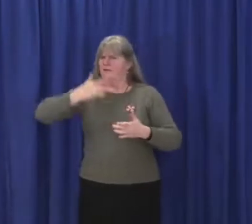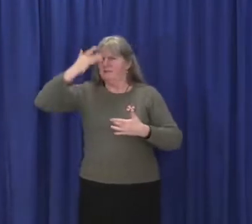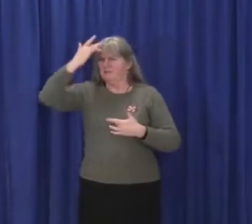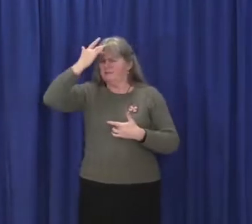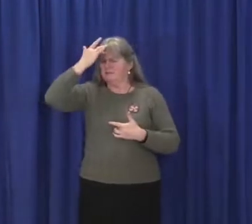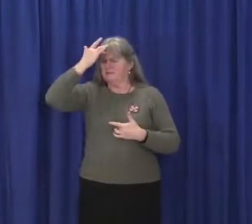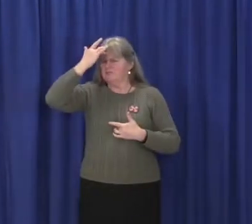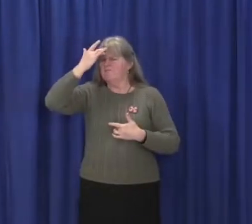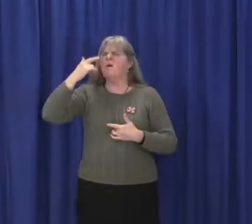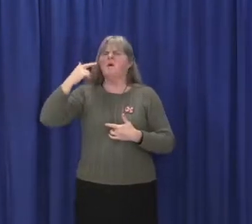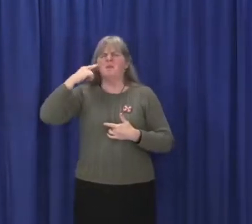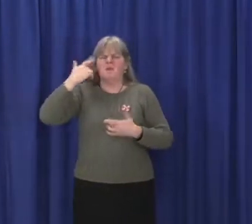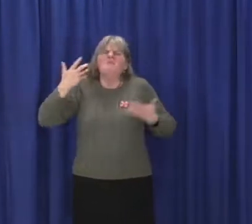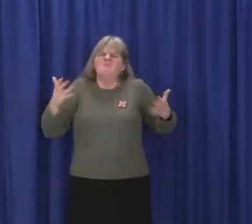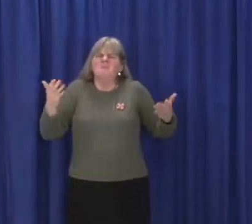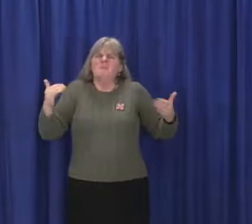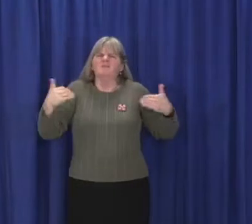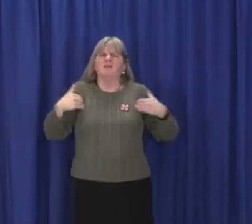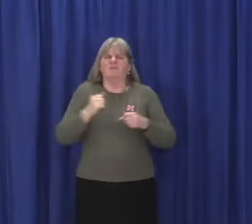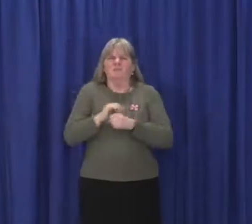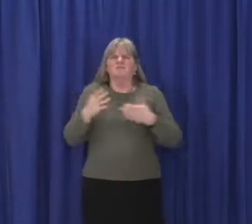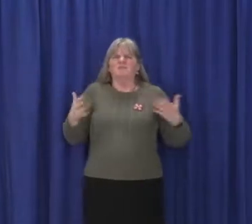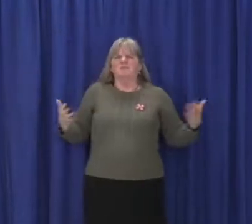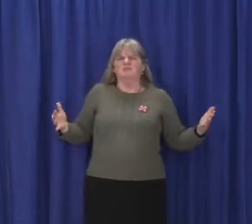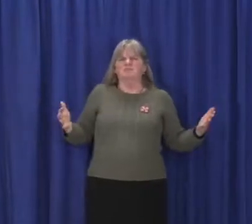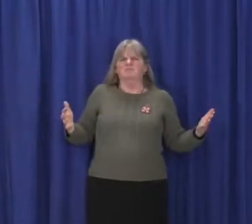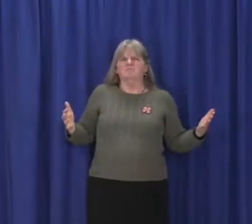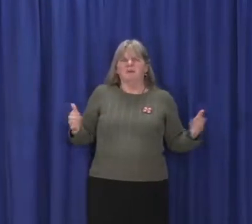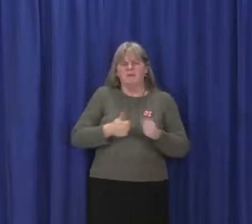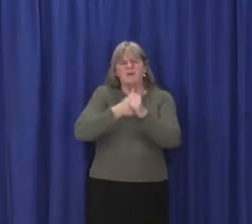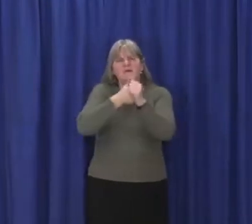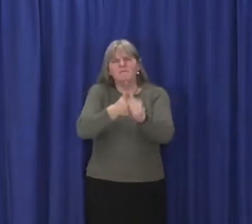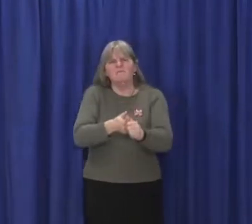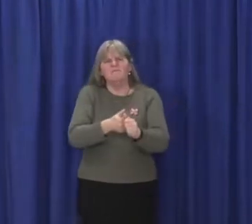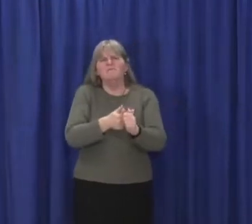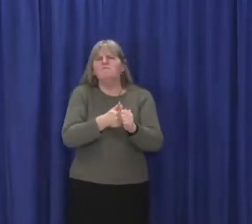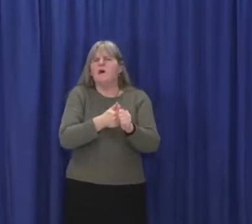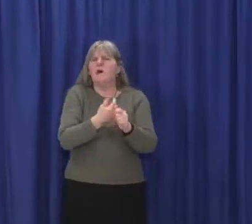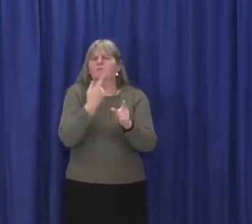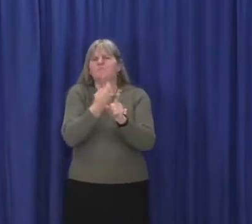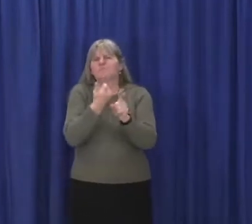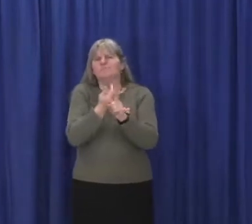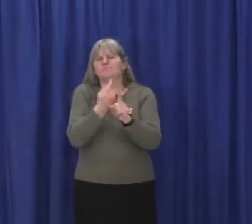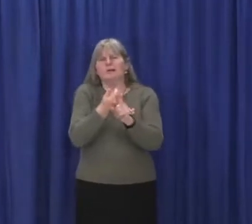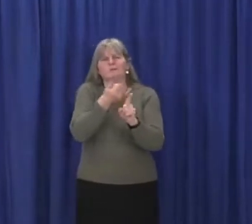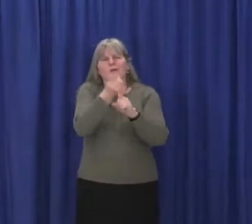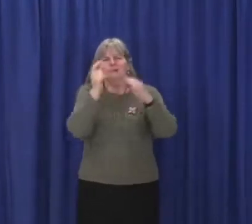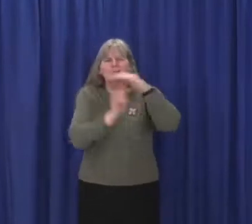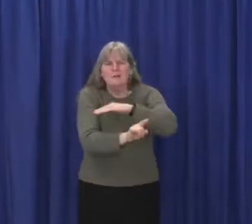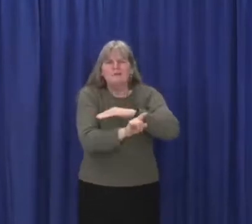you have COVID-19 and follow the recommendations for isolation, which can be found online